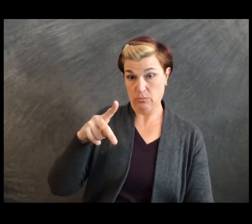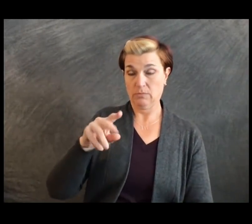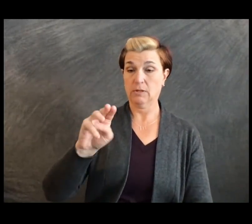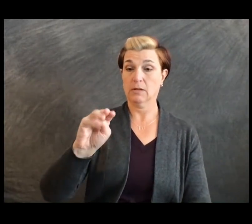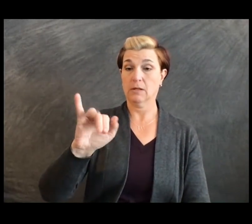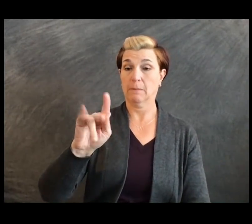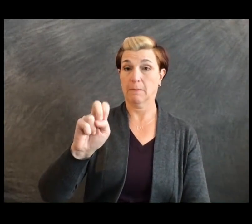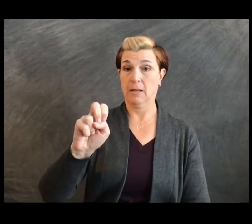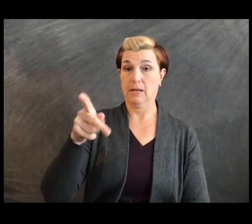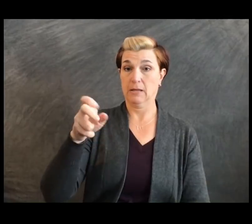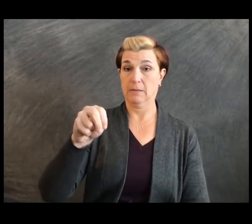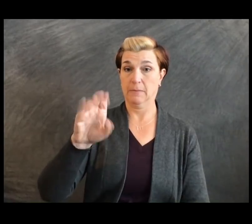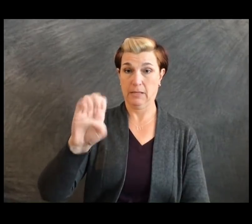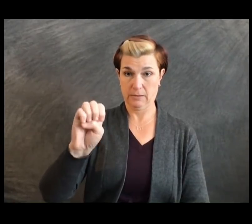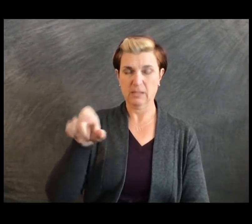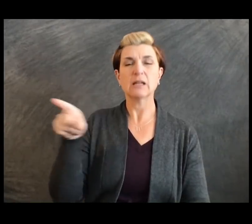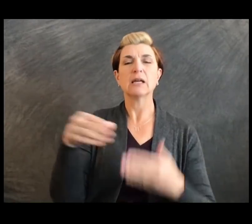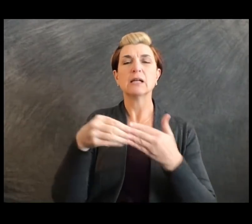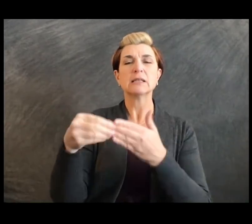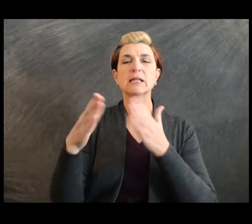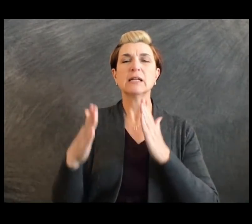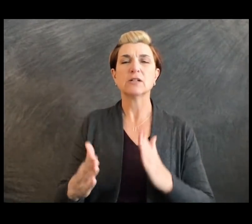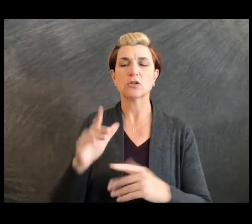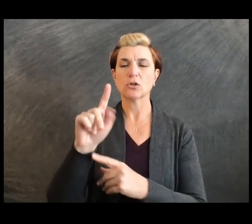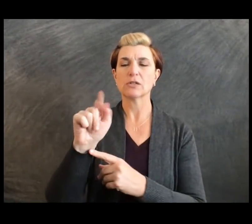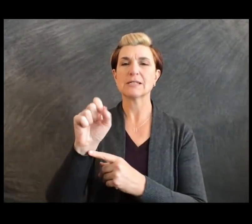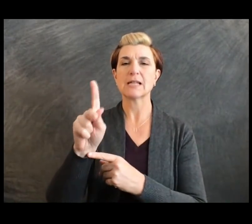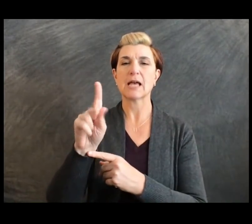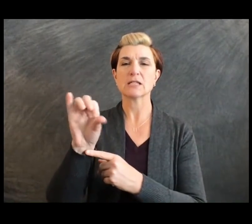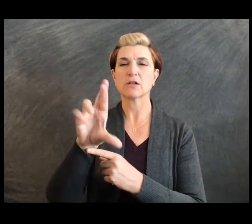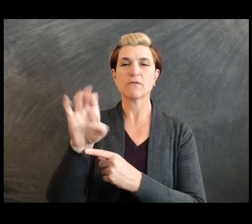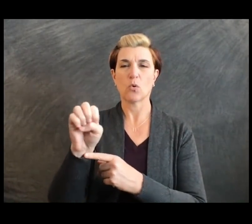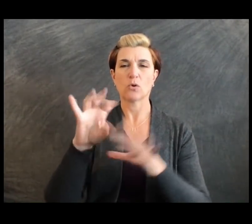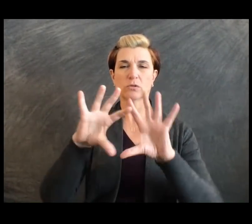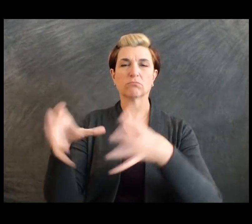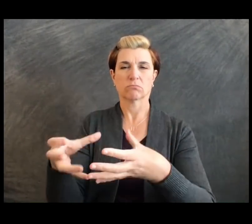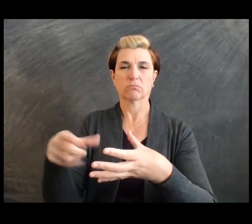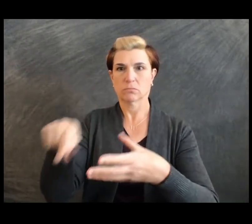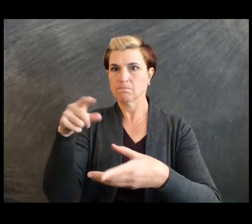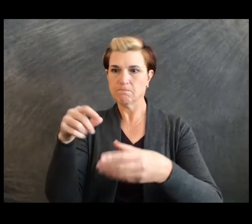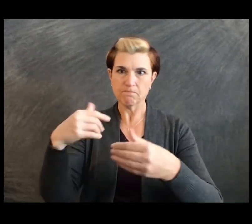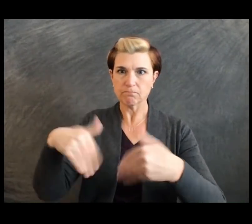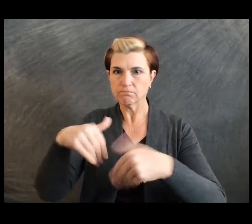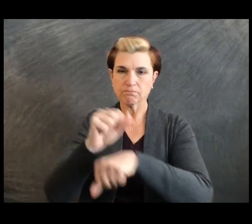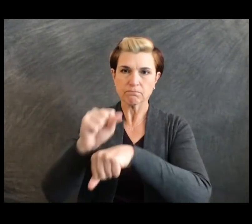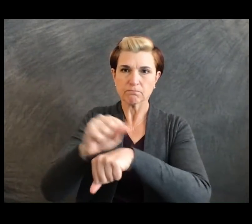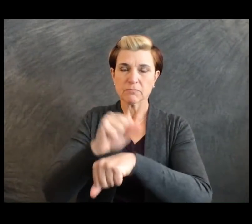task force and I will tell you this he has not slept much maybe a tiny bit